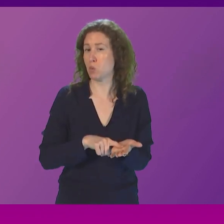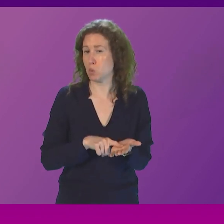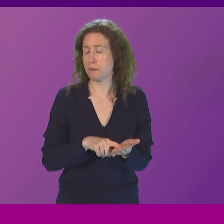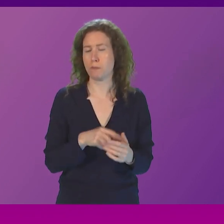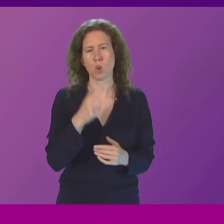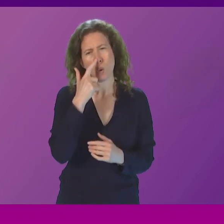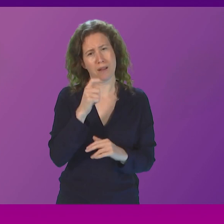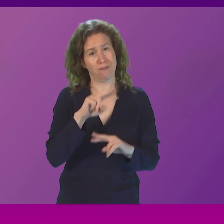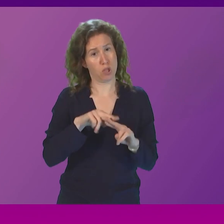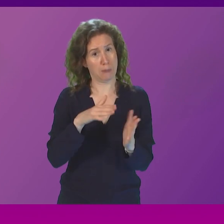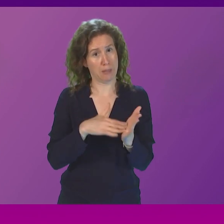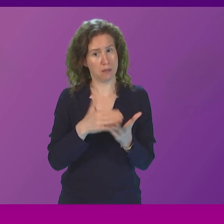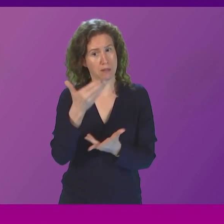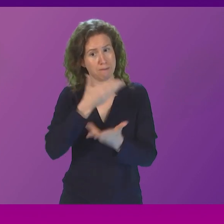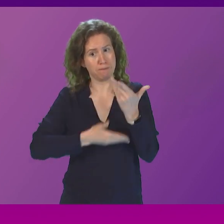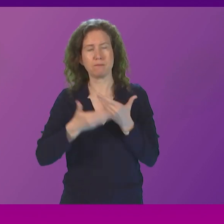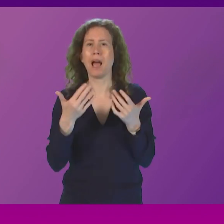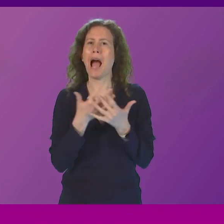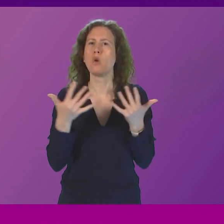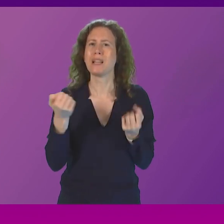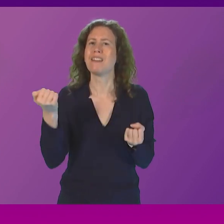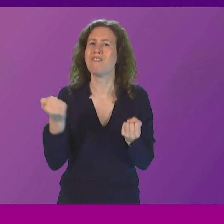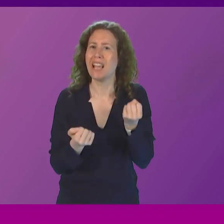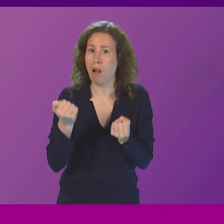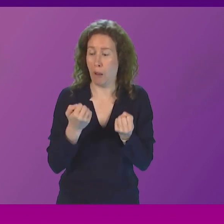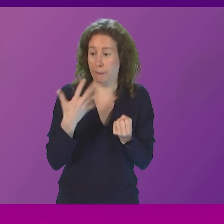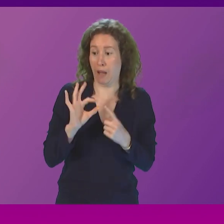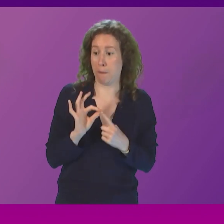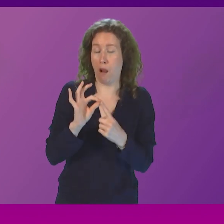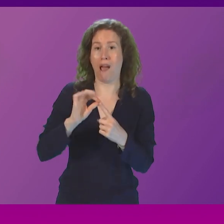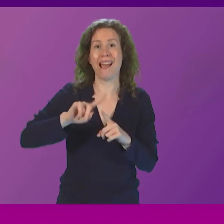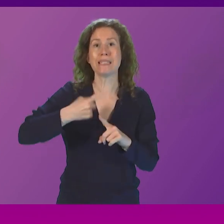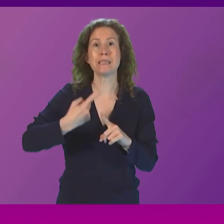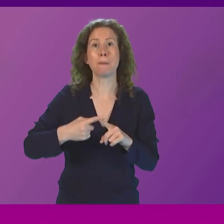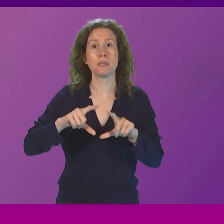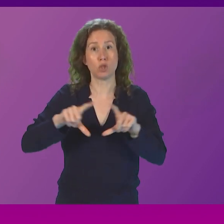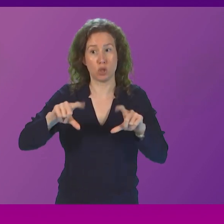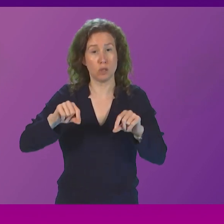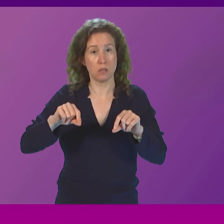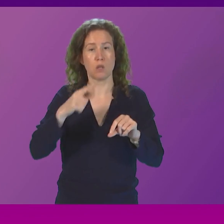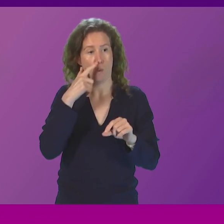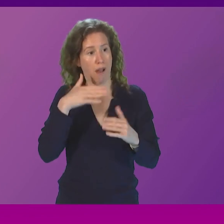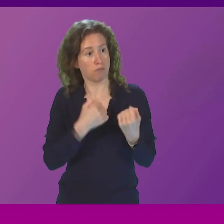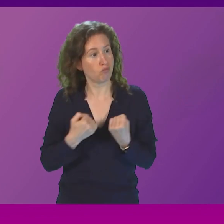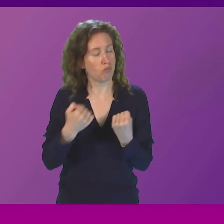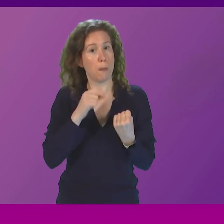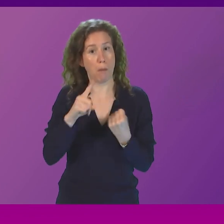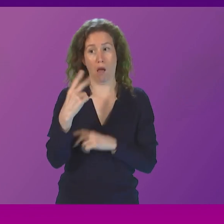Can the First Minister tell us how many vehicles applied for an exemption to the scheme but were refused?